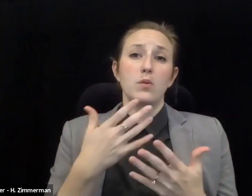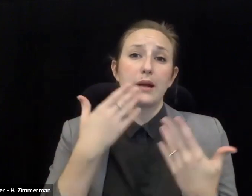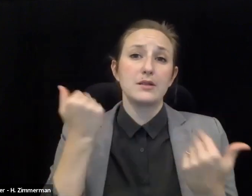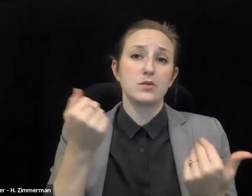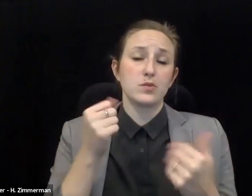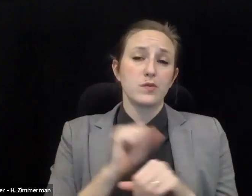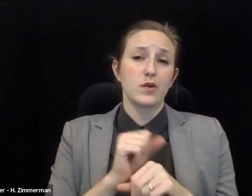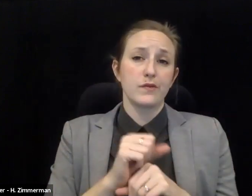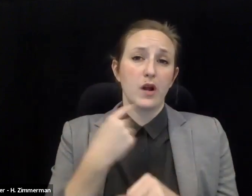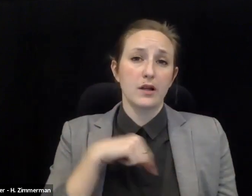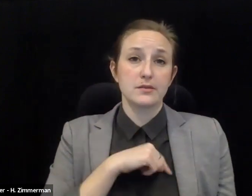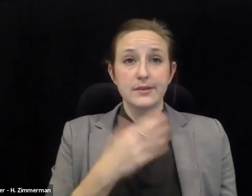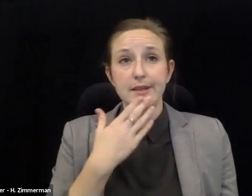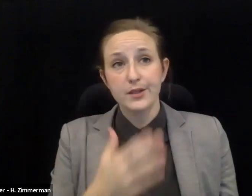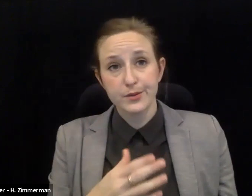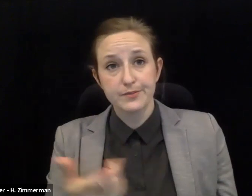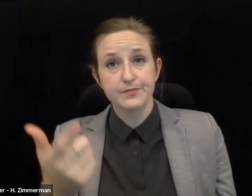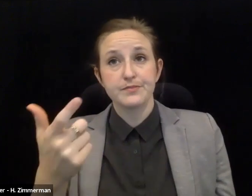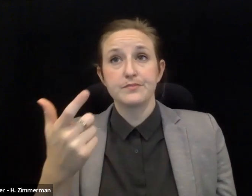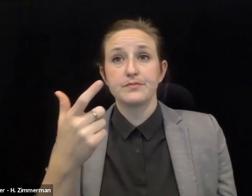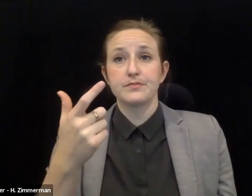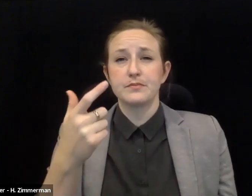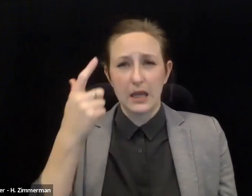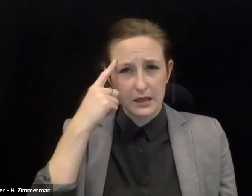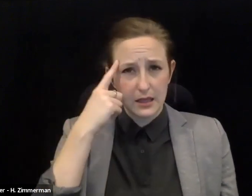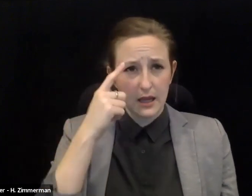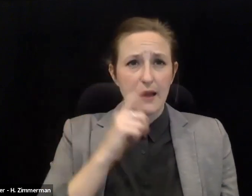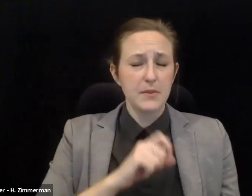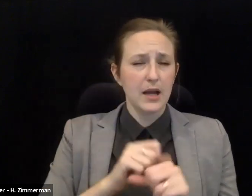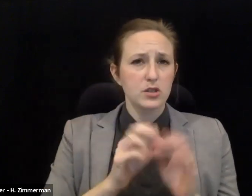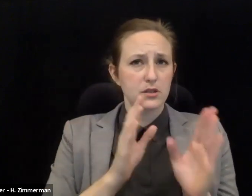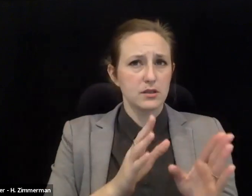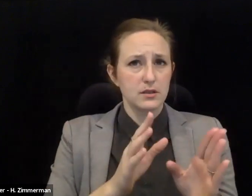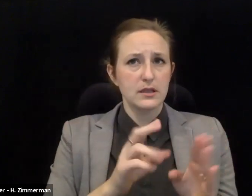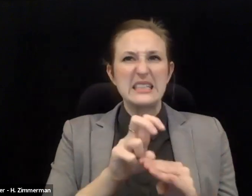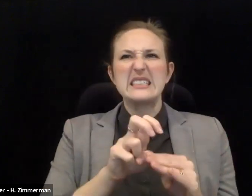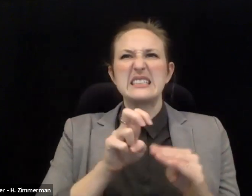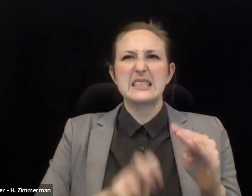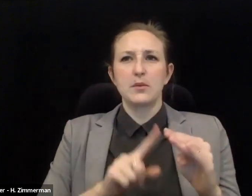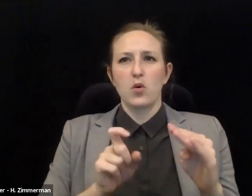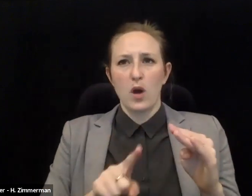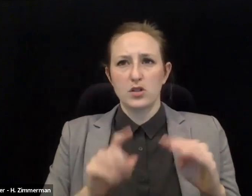And I think I'm going to actually skip a question here as we can kind of get a